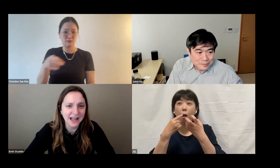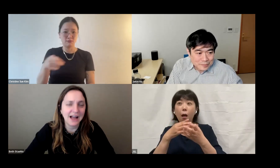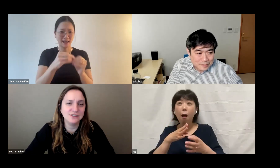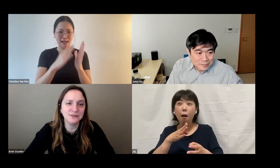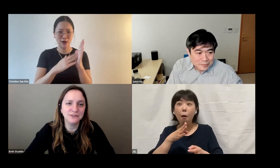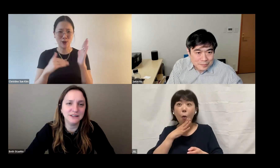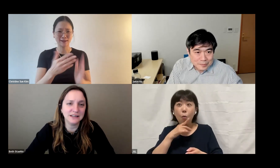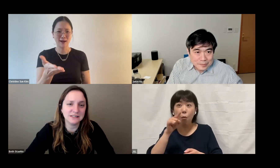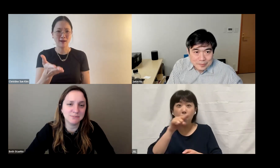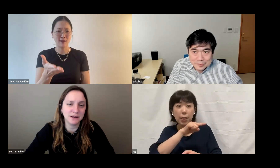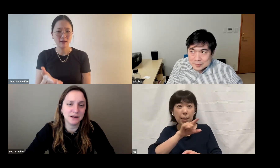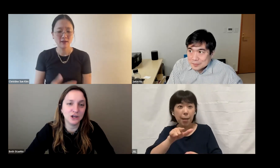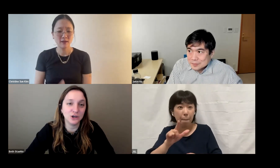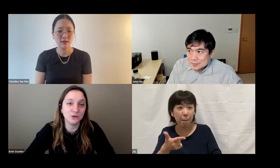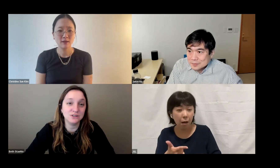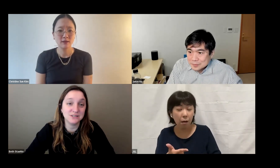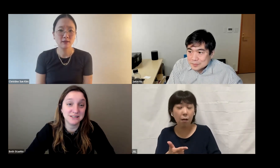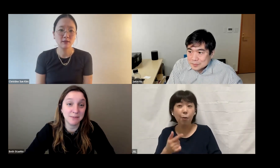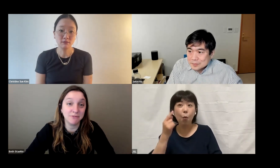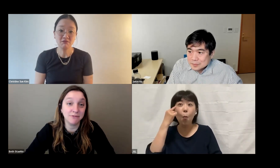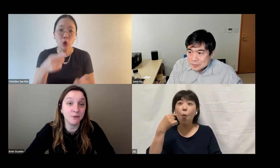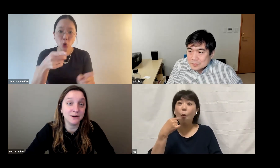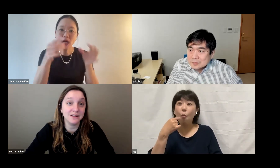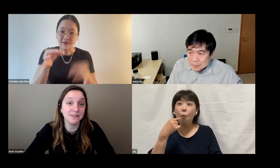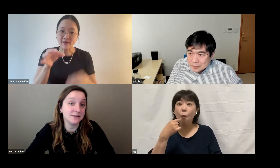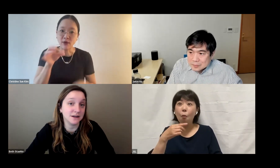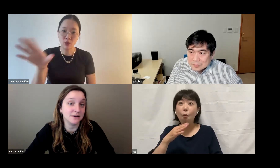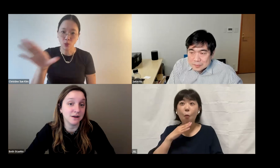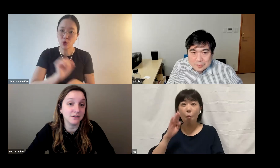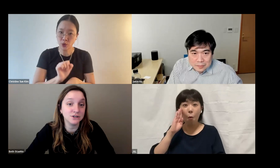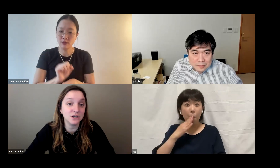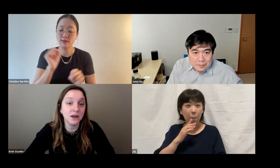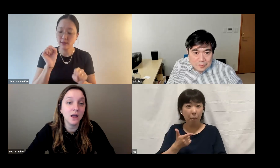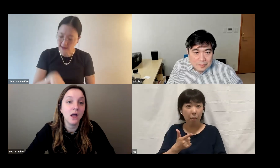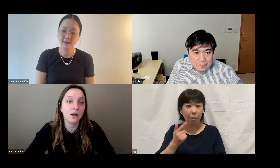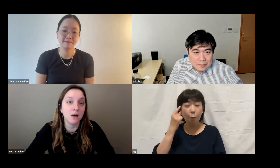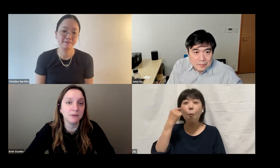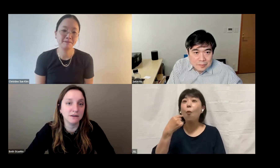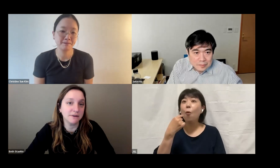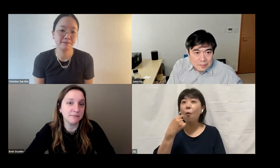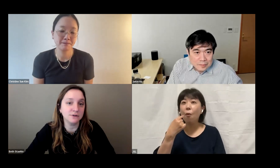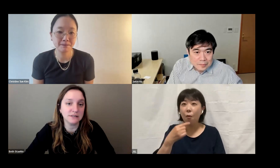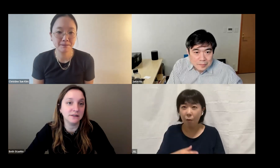I do feel like it's been a huge step forward in that technology coming from New Zealand,